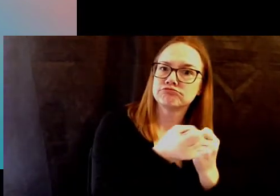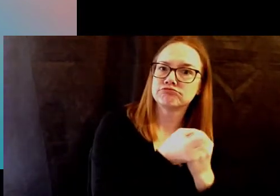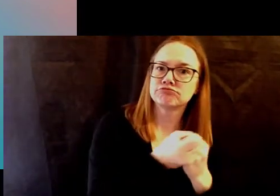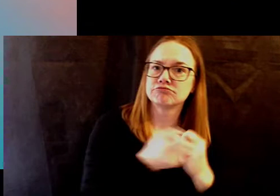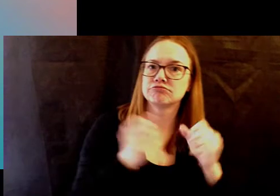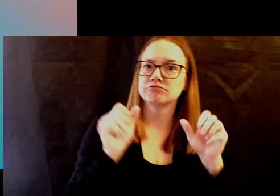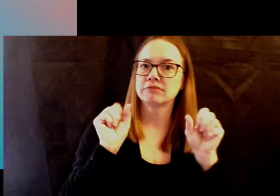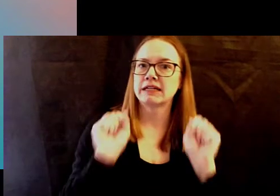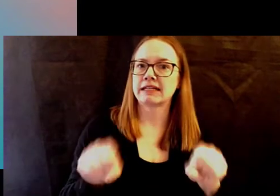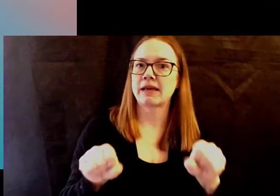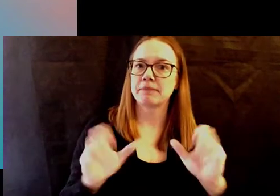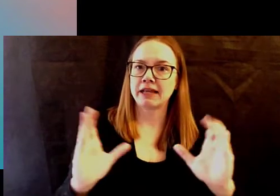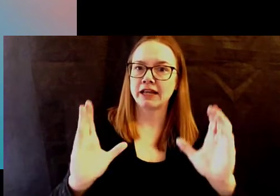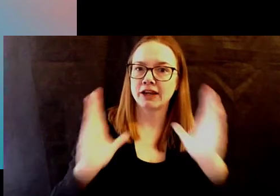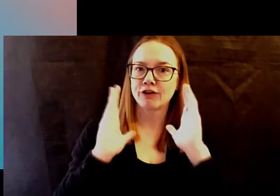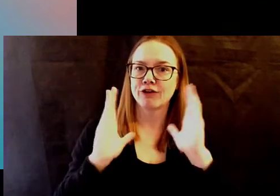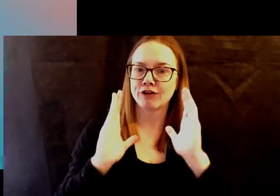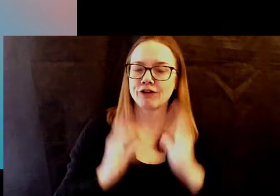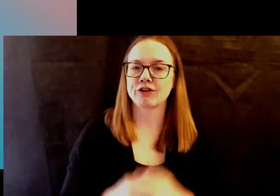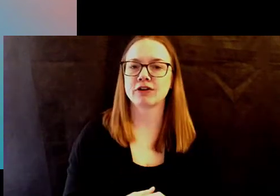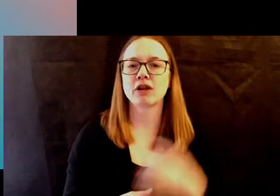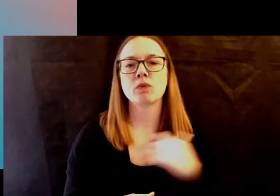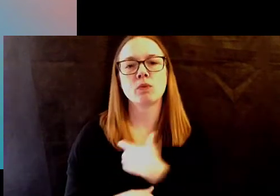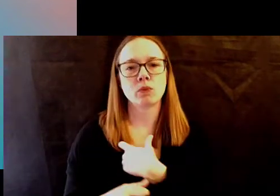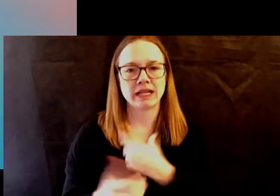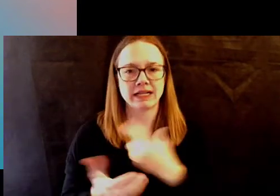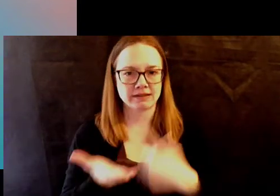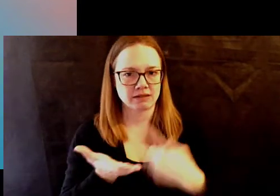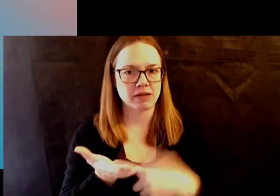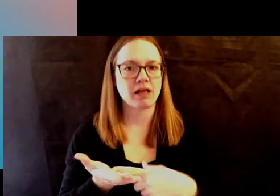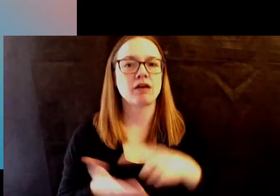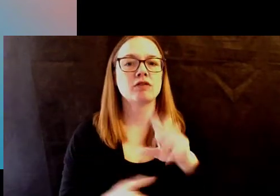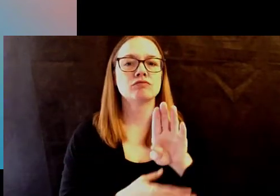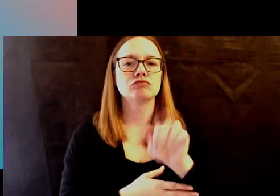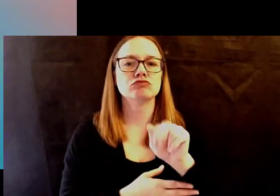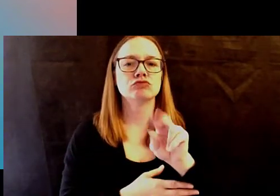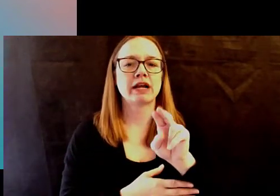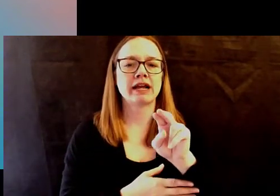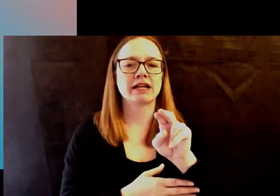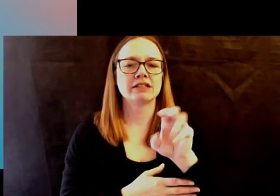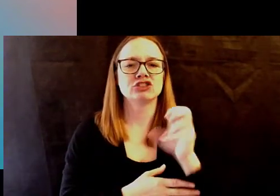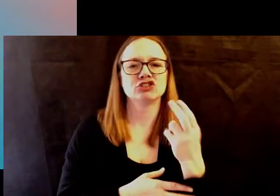about the different branches of government, the different levels of government,